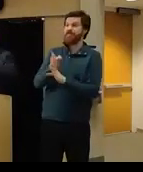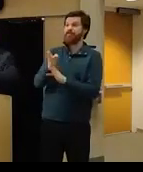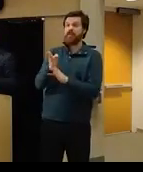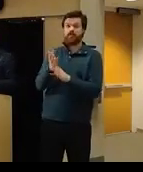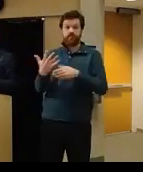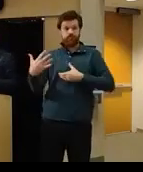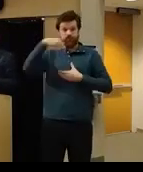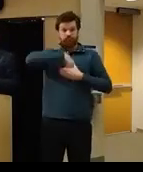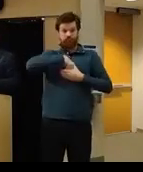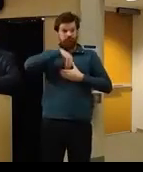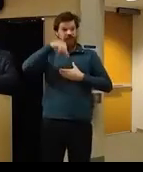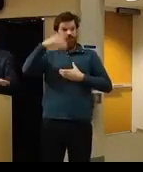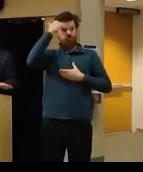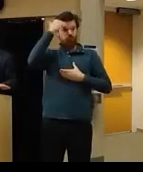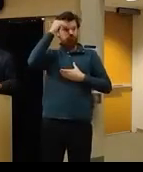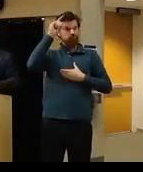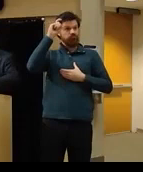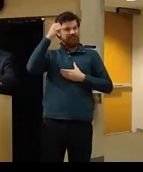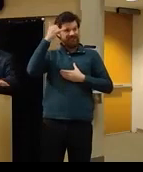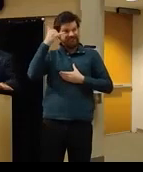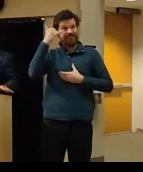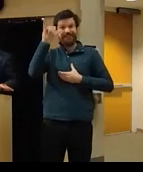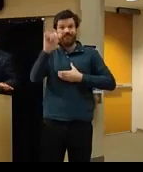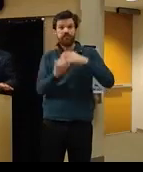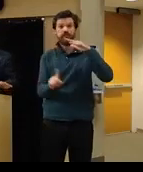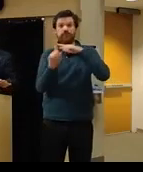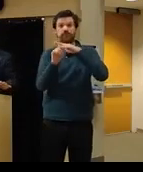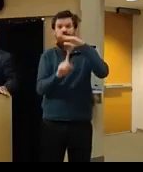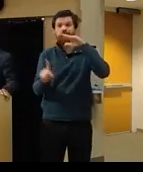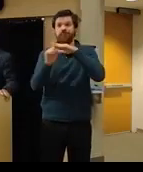these Notions and that they still exist in Insidious ways that we haven't yet been able